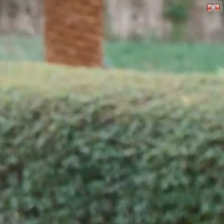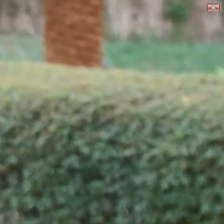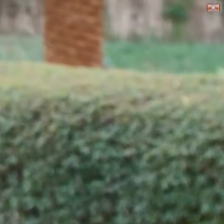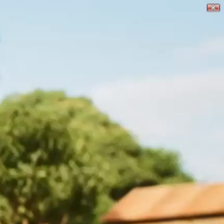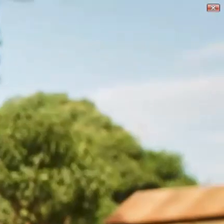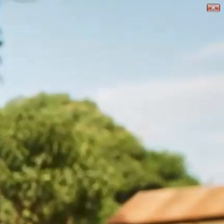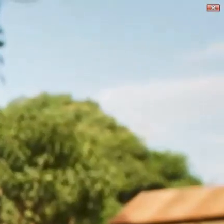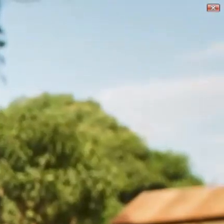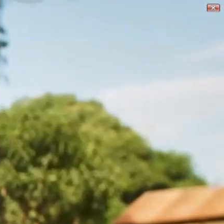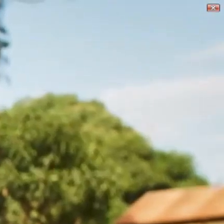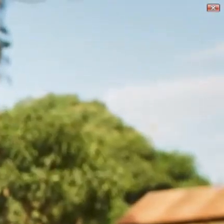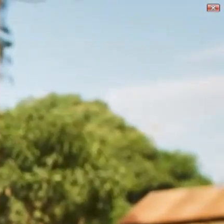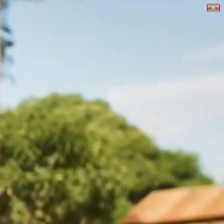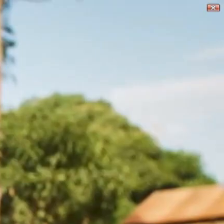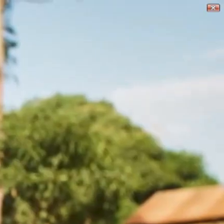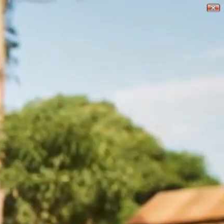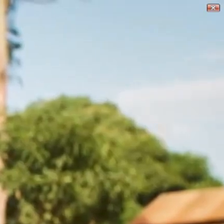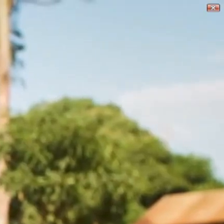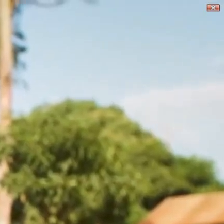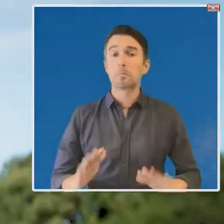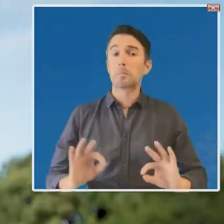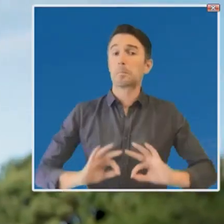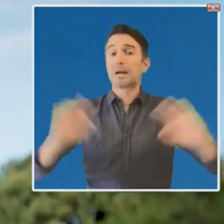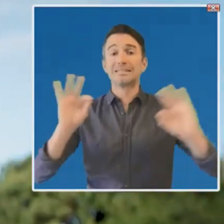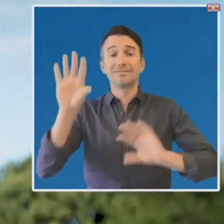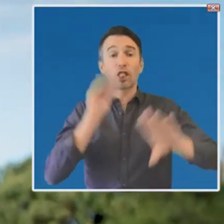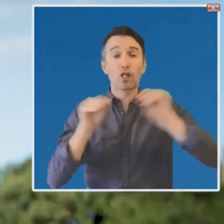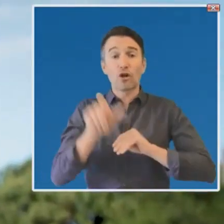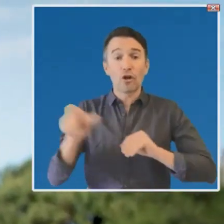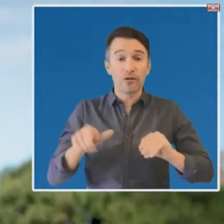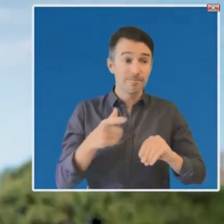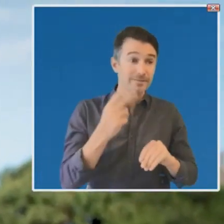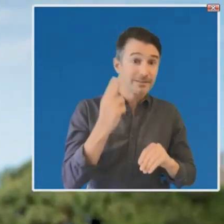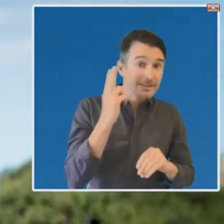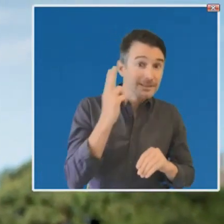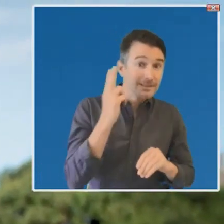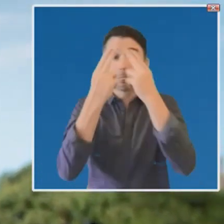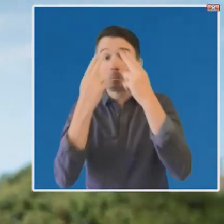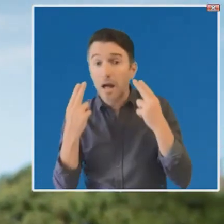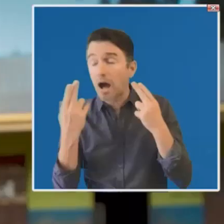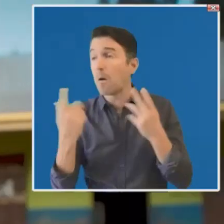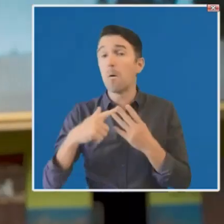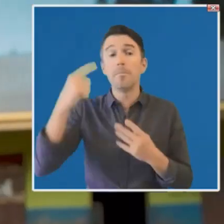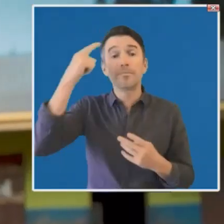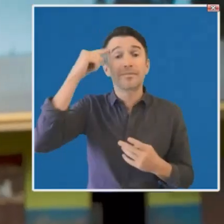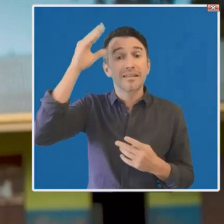Was Angela Berman been UNICEF, the best way for learners It really is for their for having.